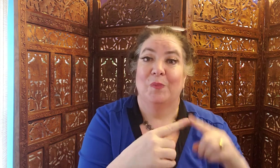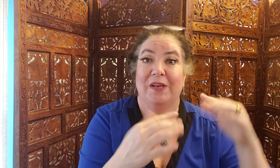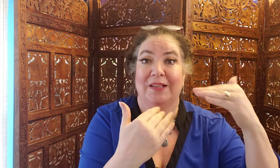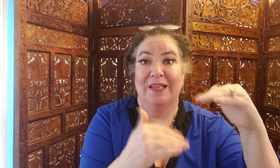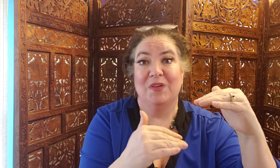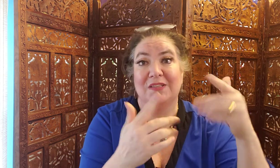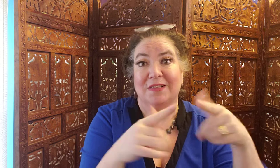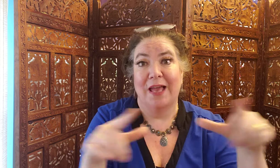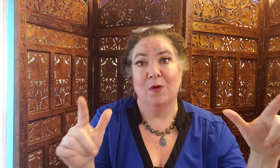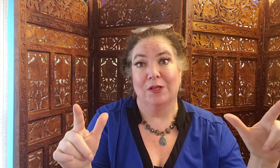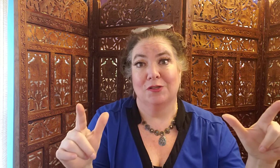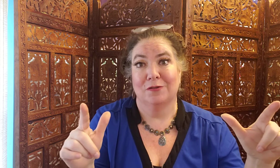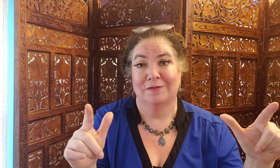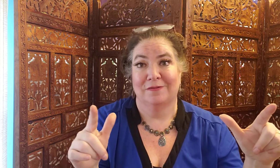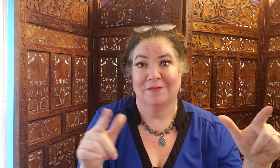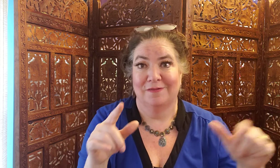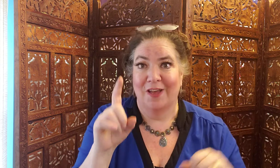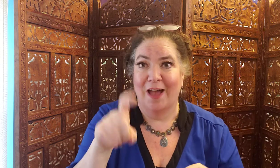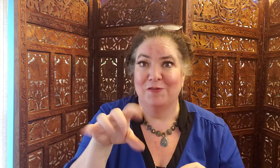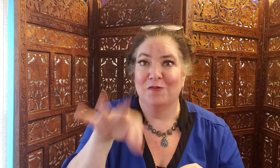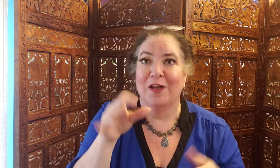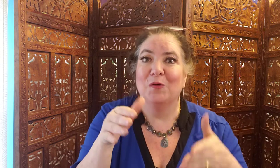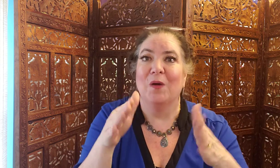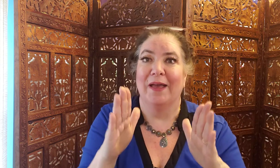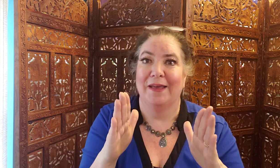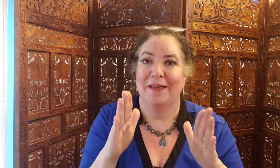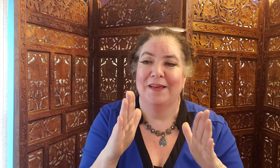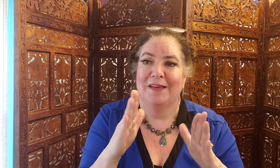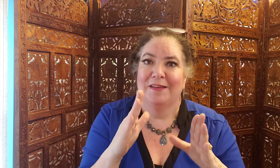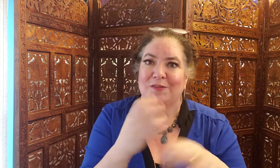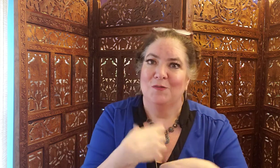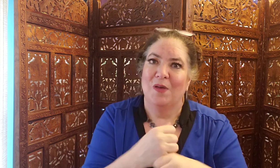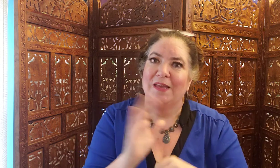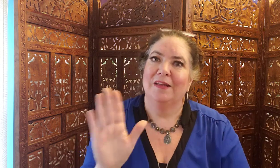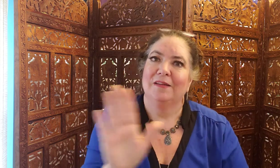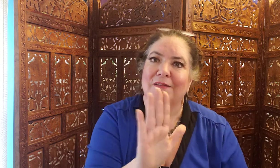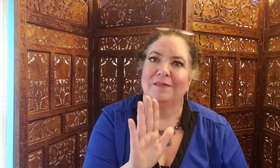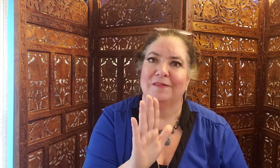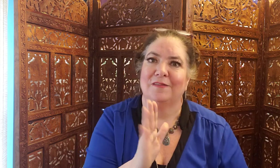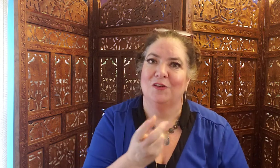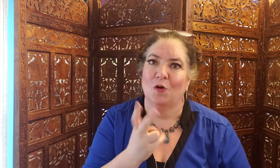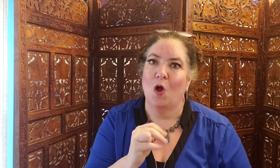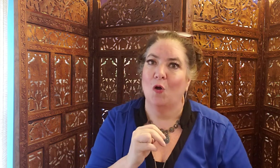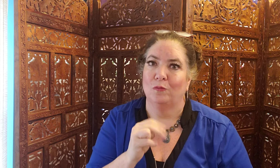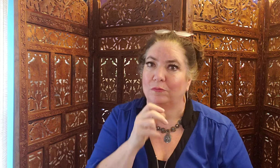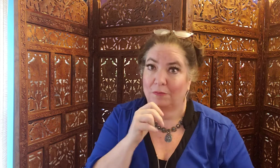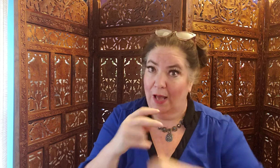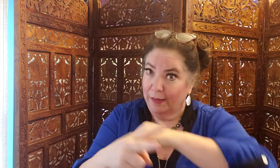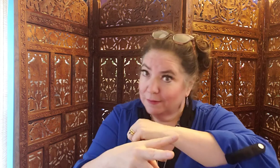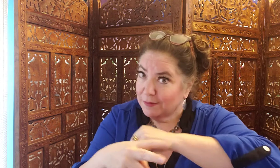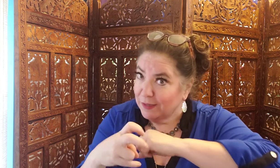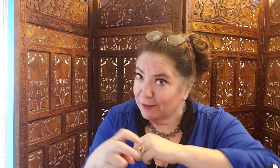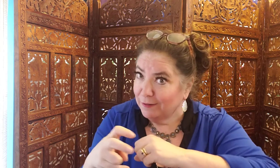But it limits your language (if you don't give yourself permission), you have to find a way to make it your own.. not steal it...